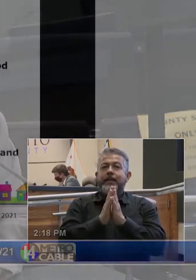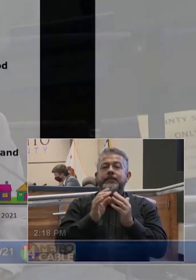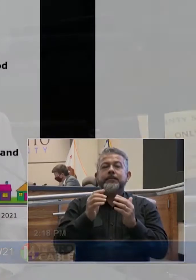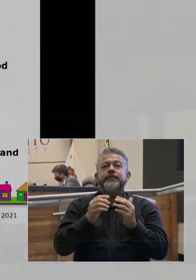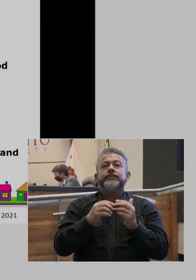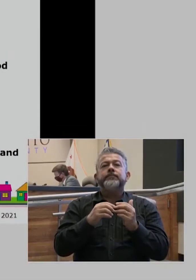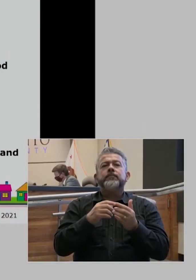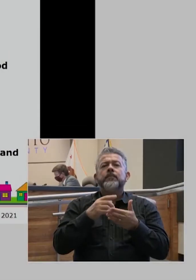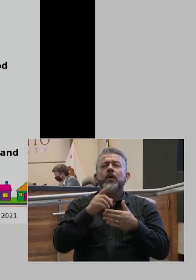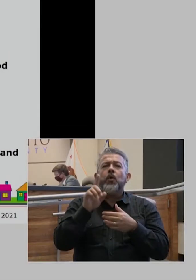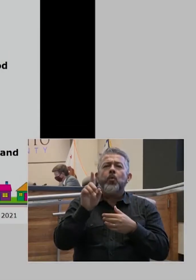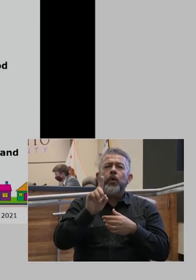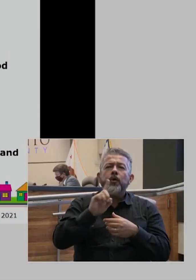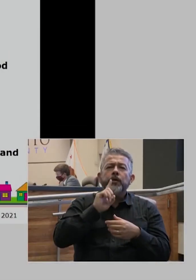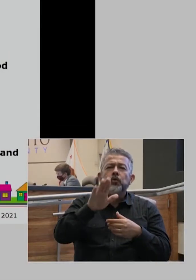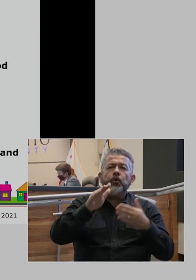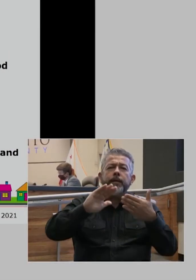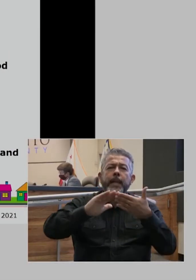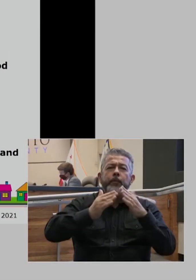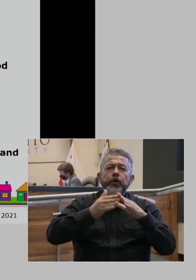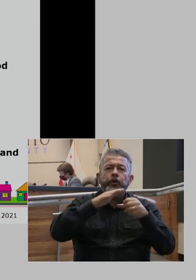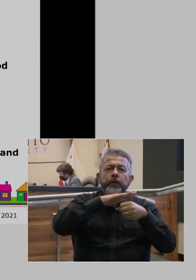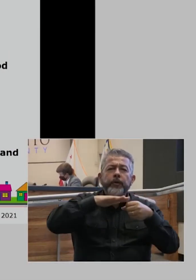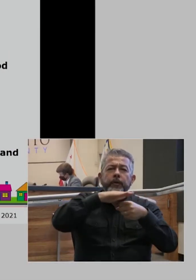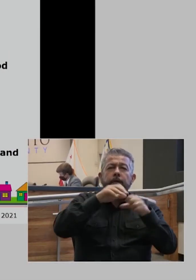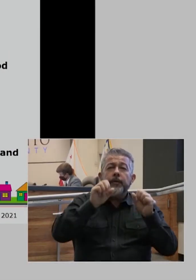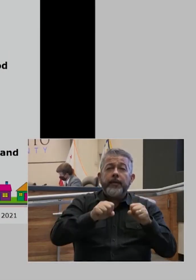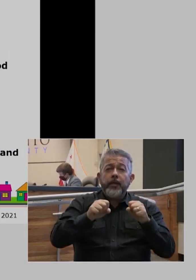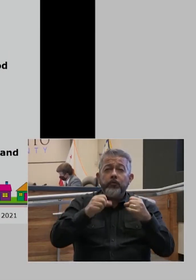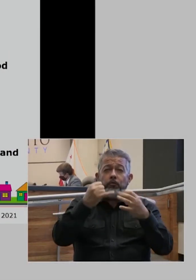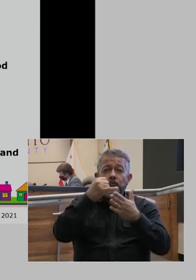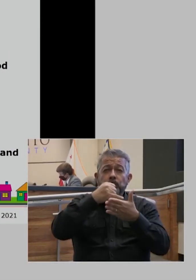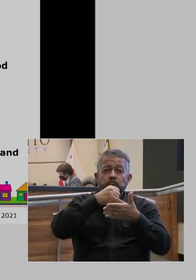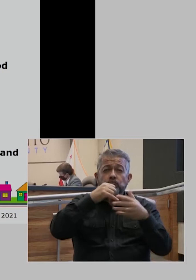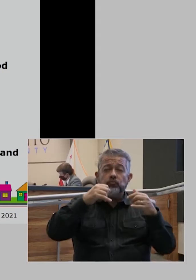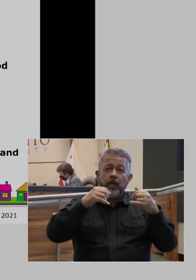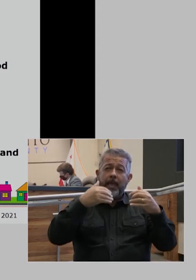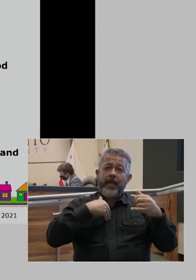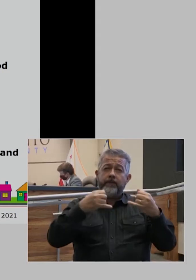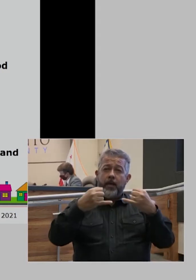THERE YOUR NEIGHBORHOOD, CAN YOU DRAW A BOUNRY AROUND IT FOR US?